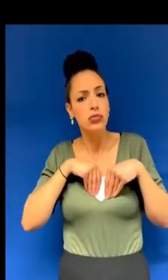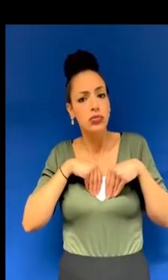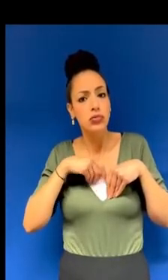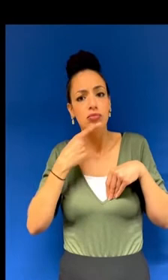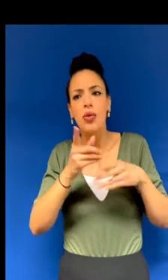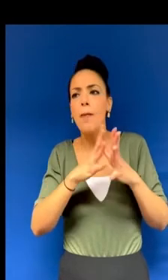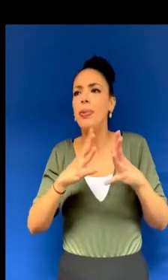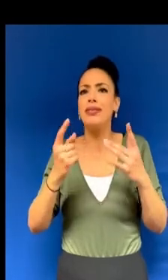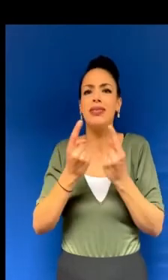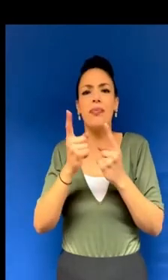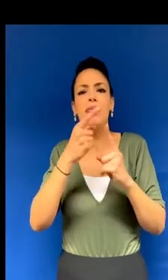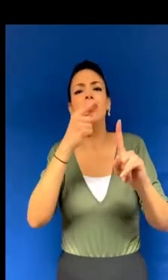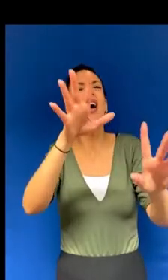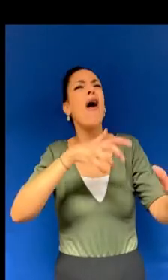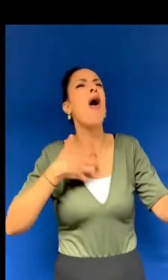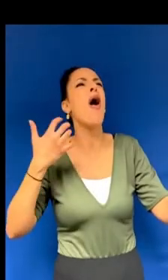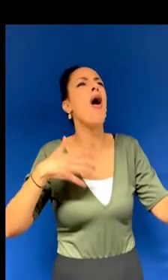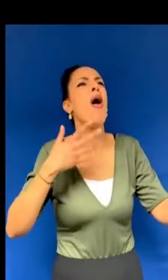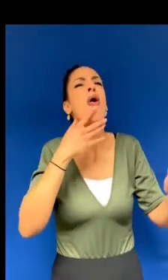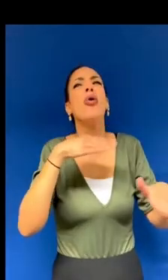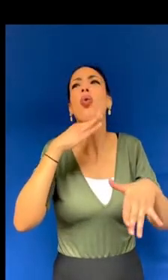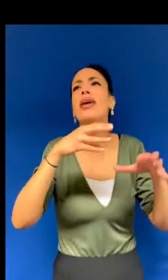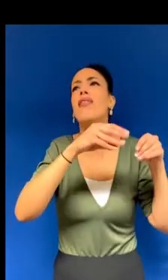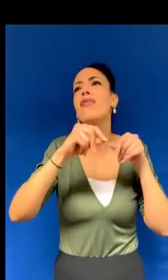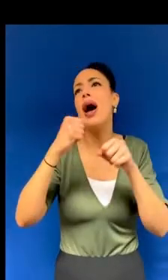everyone's having a same pandemic. You know, there were people who didn't know anyone who had a case,